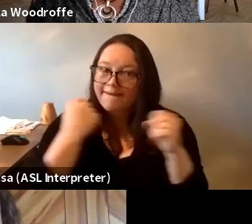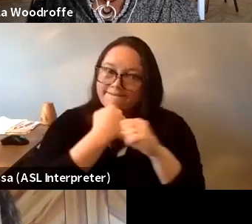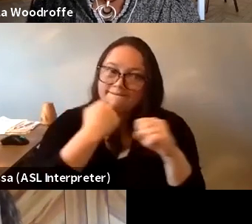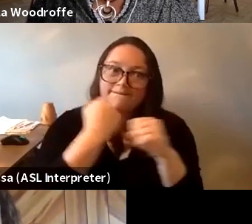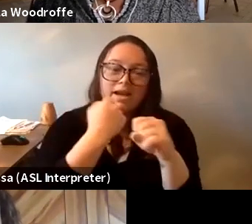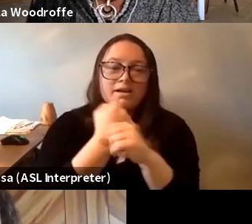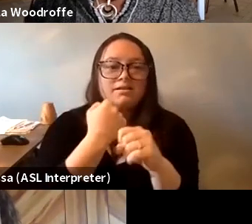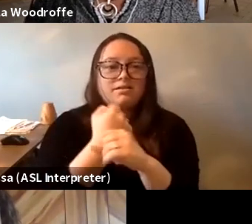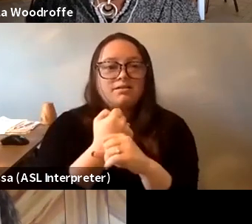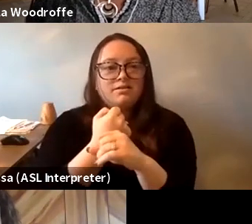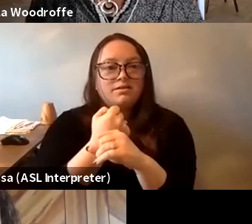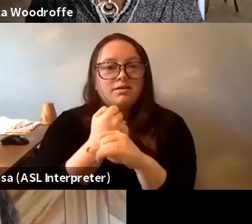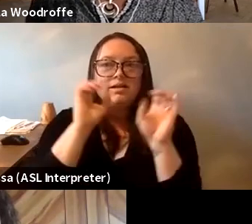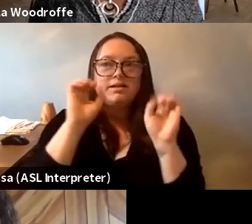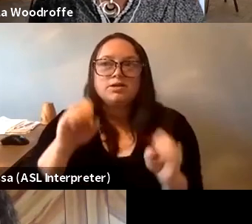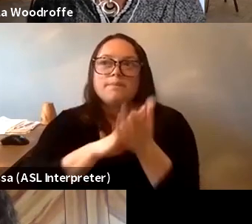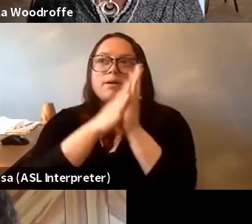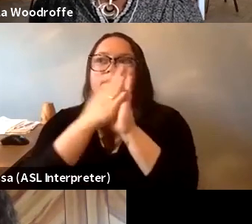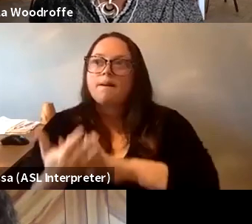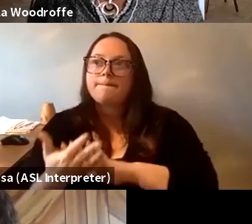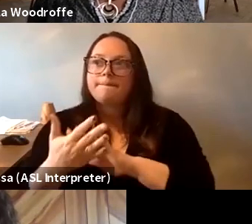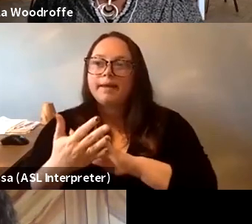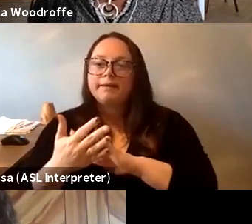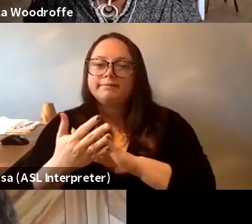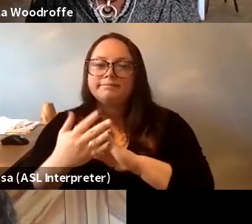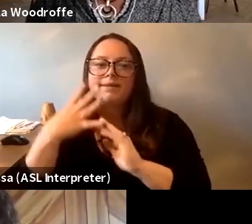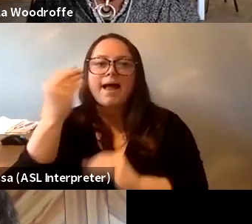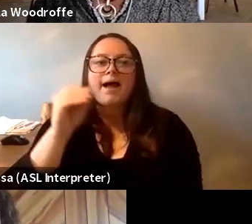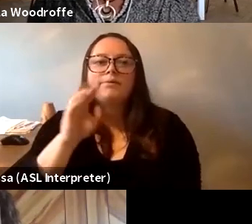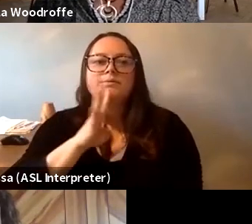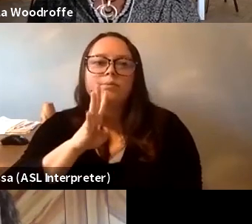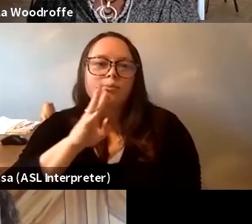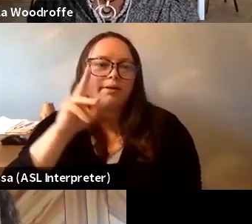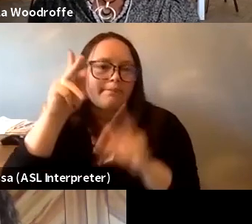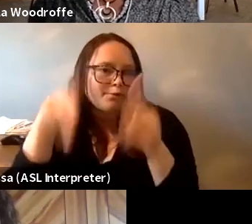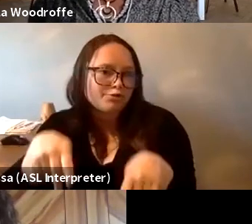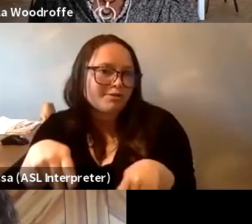become an out outspoken person in life in the future. And for